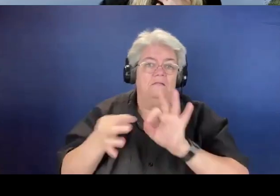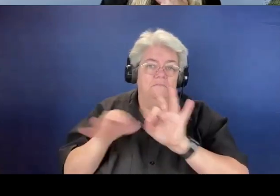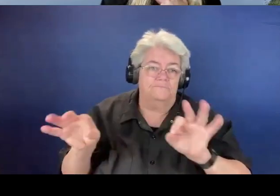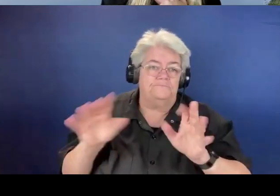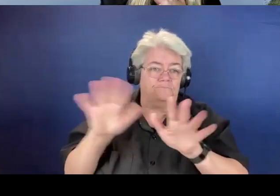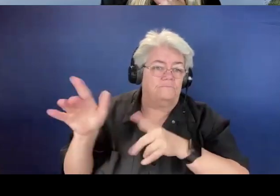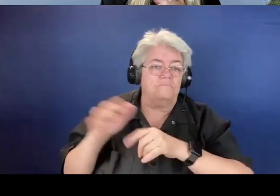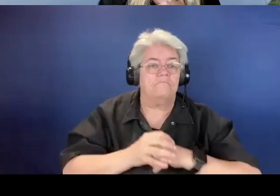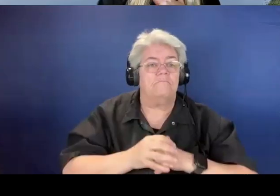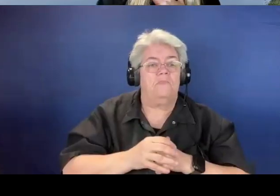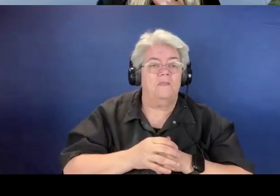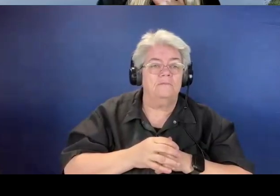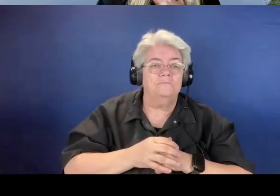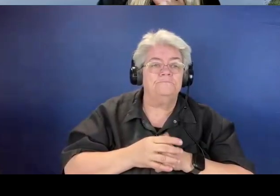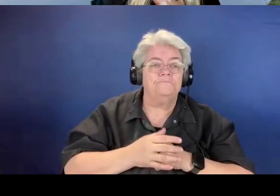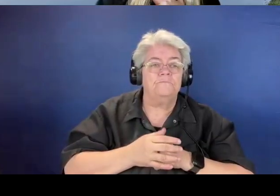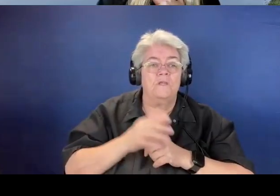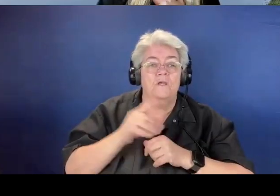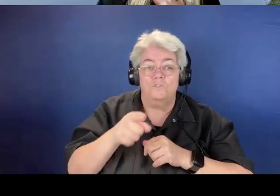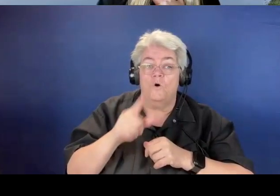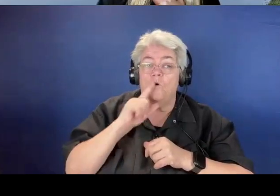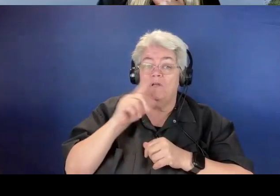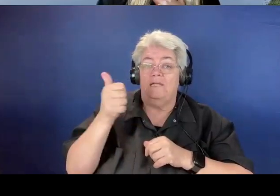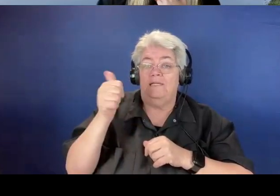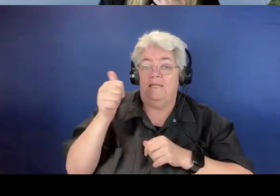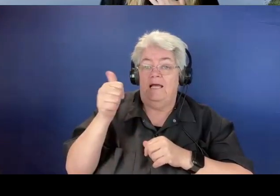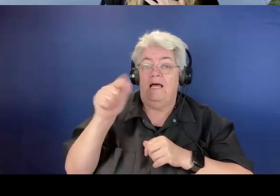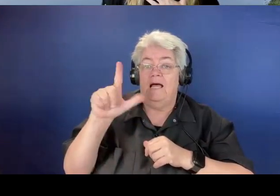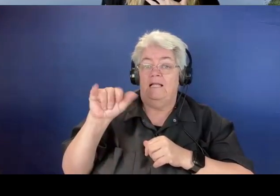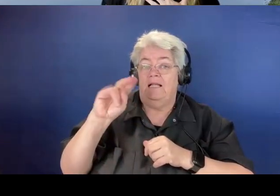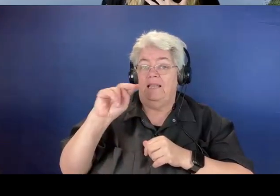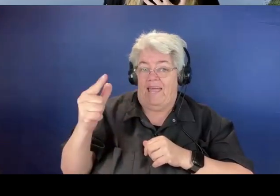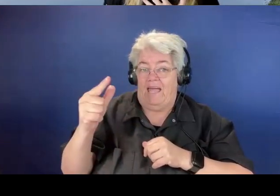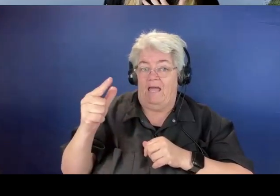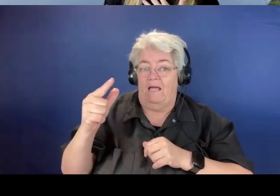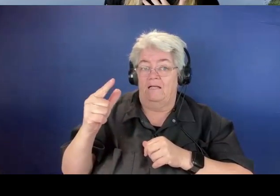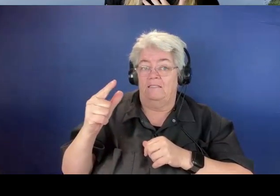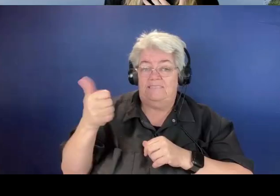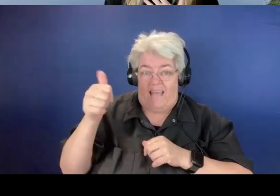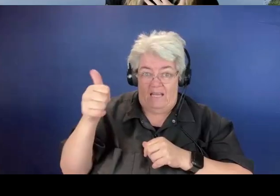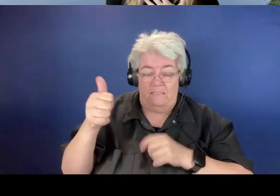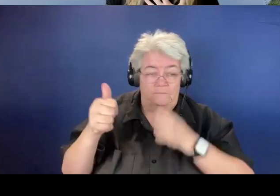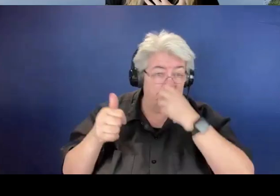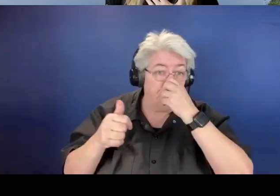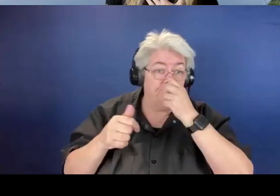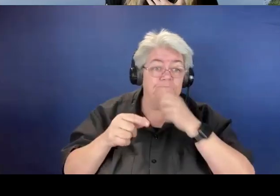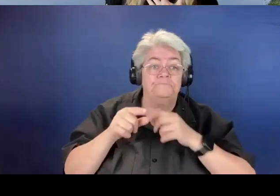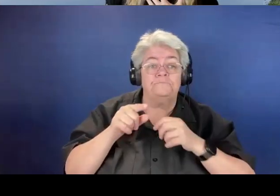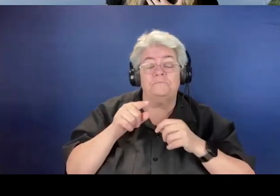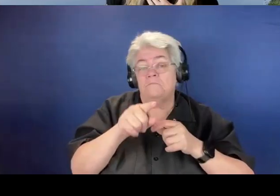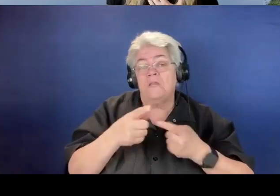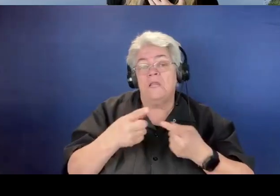And so in this ling test you have depending on the child's level you